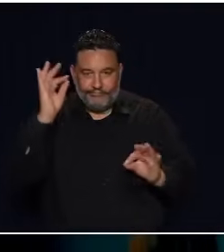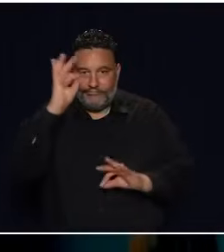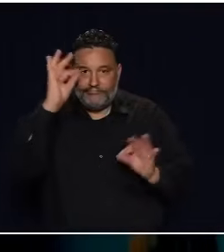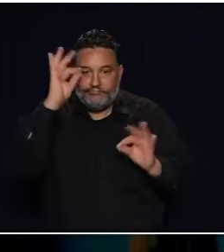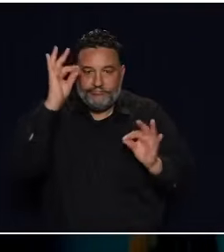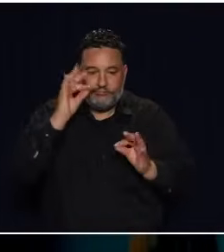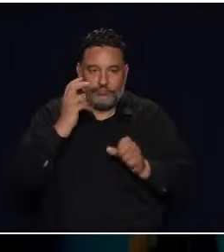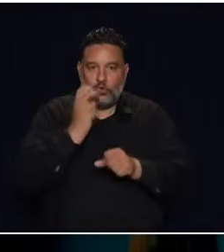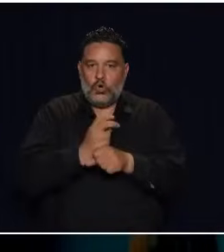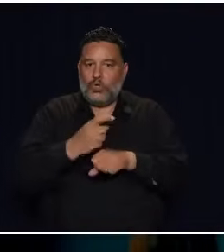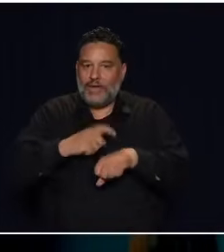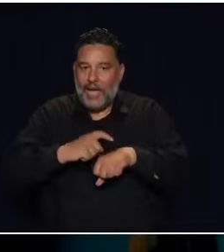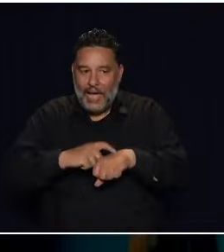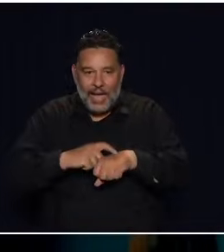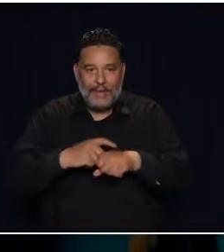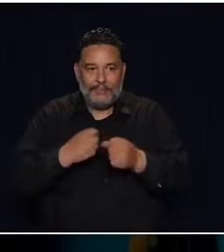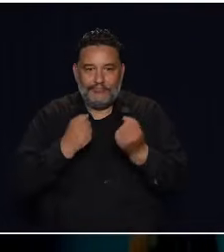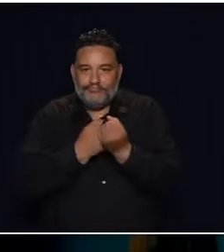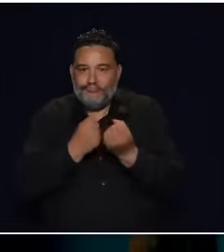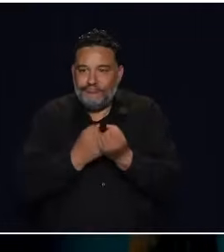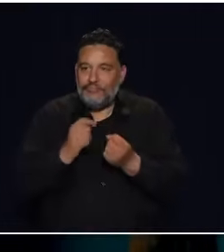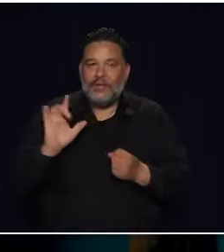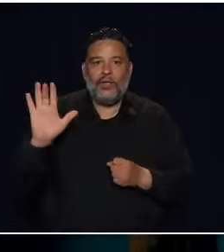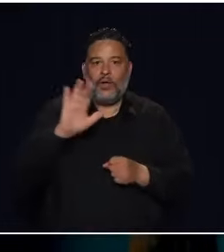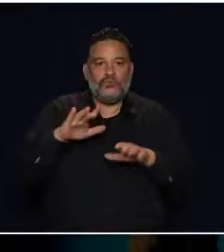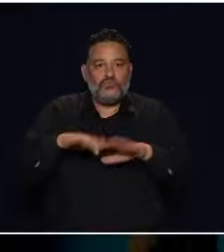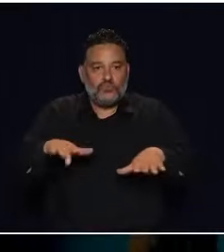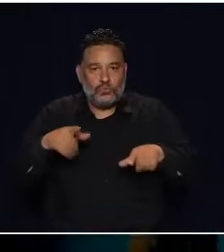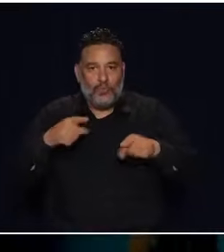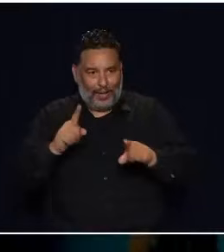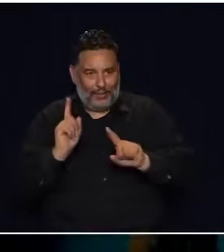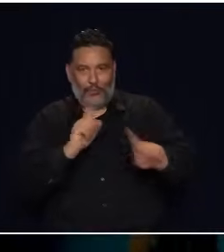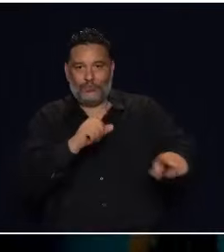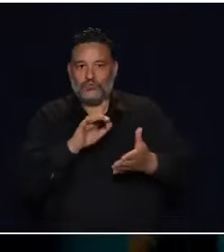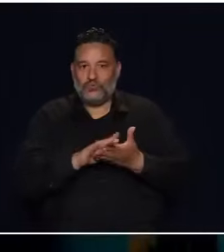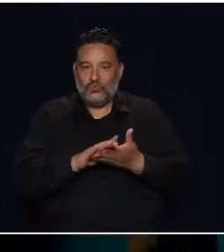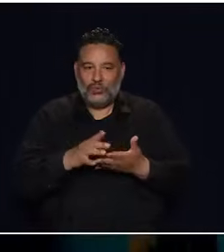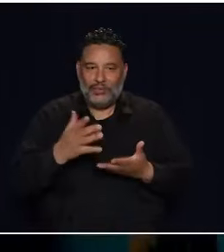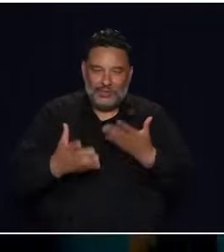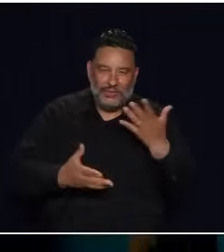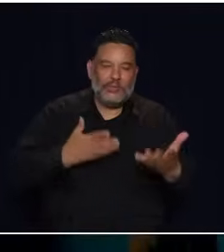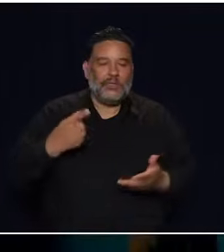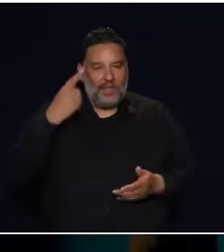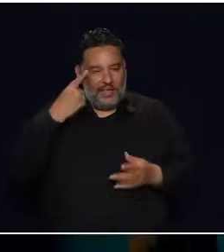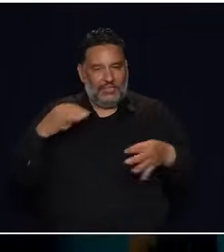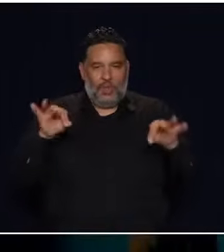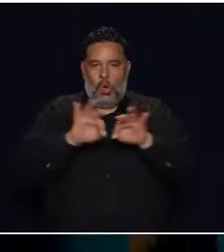HOME IN ENGLISH. THERE IS NOT BILINGUAL